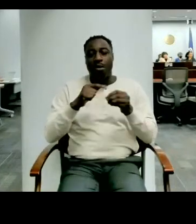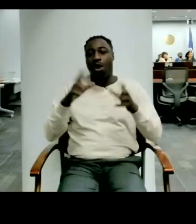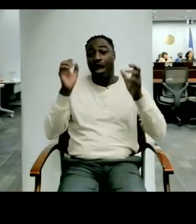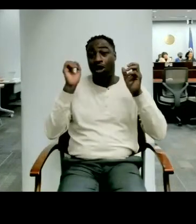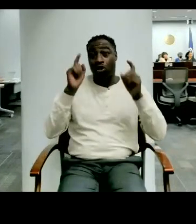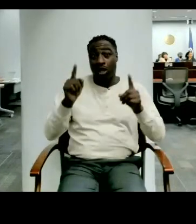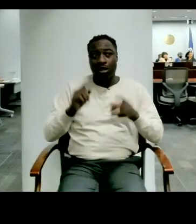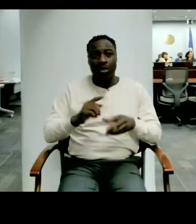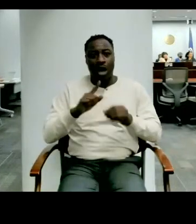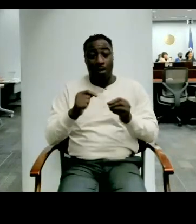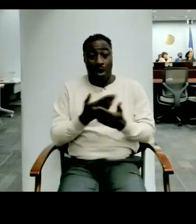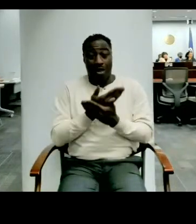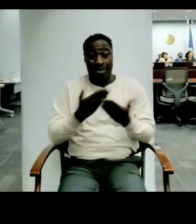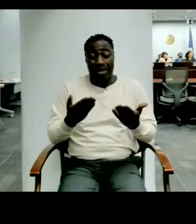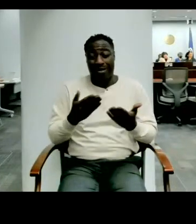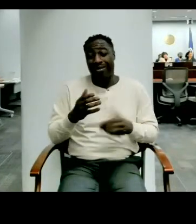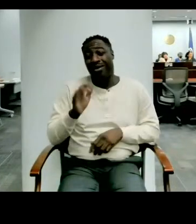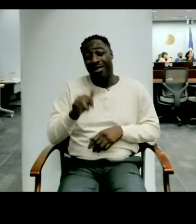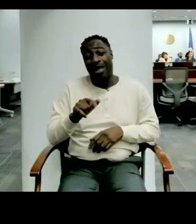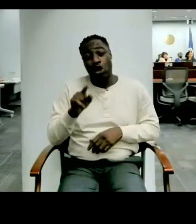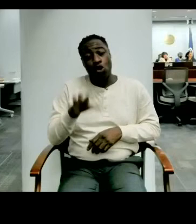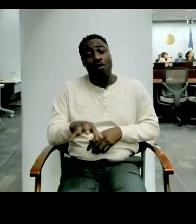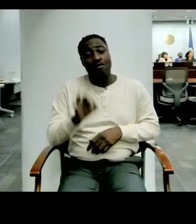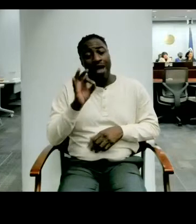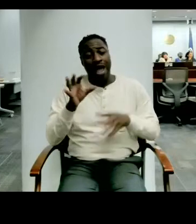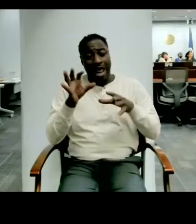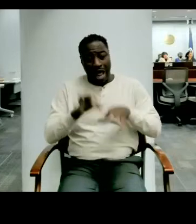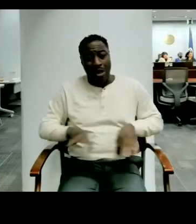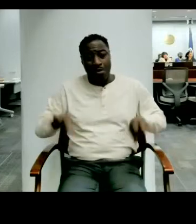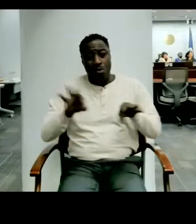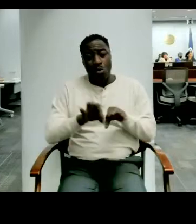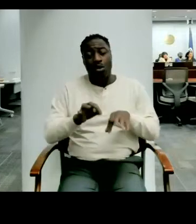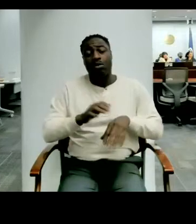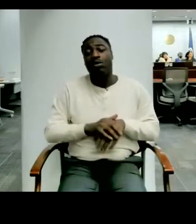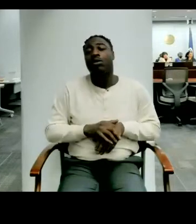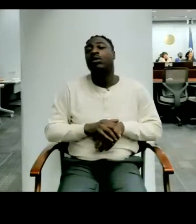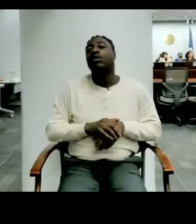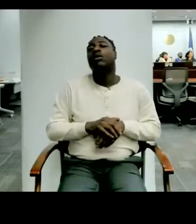about those things that you find important. And getting them as educated about it in advance.